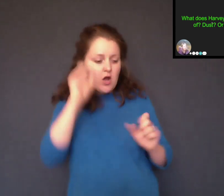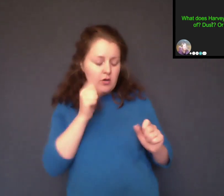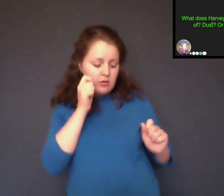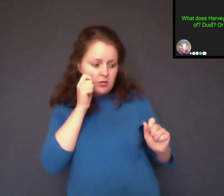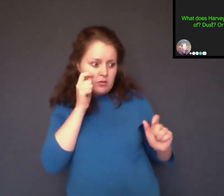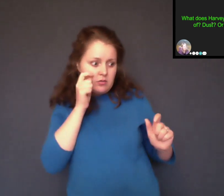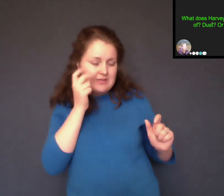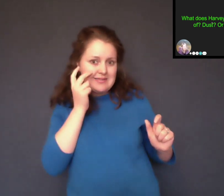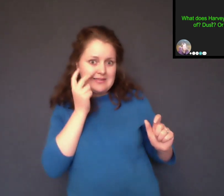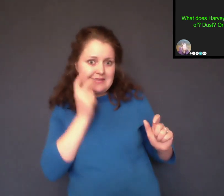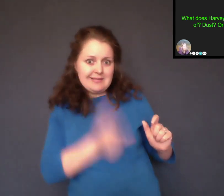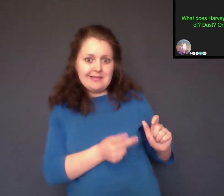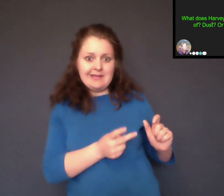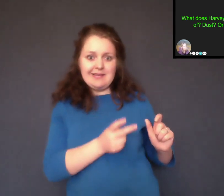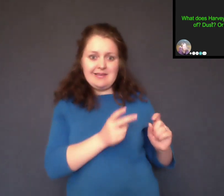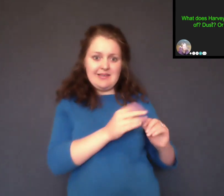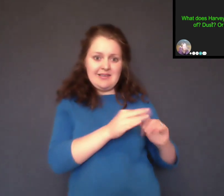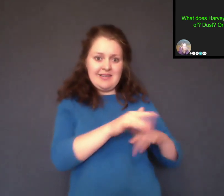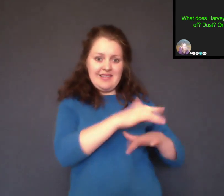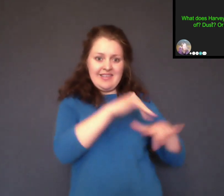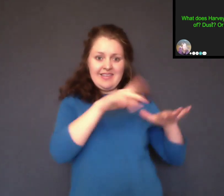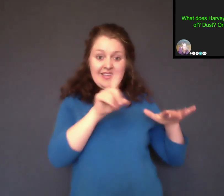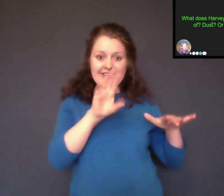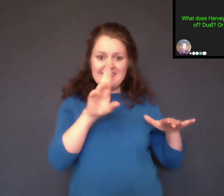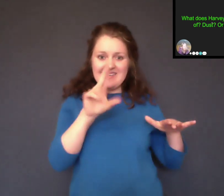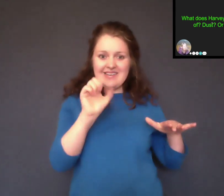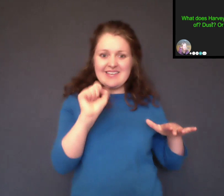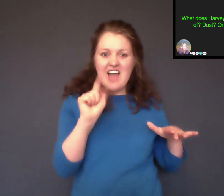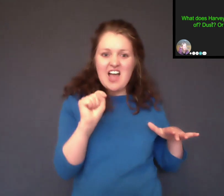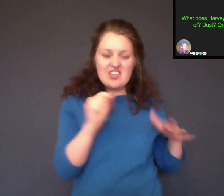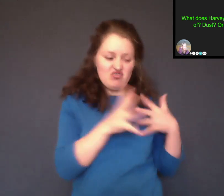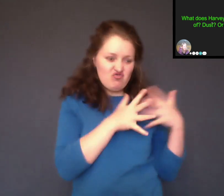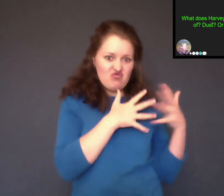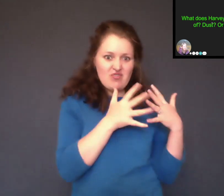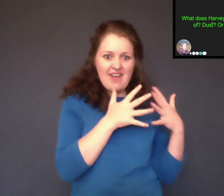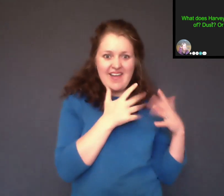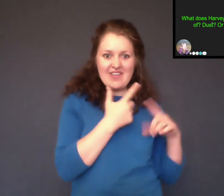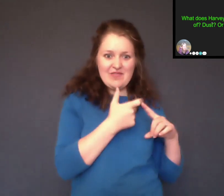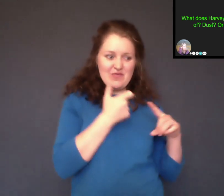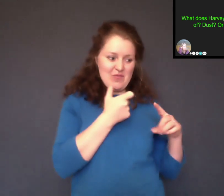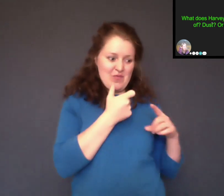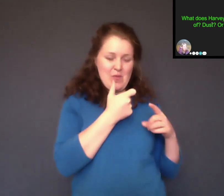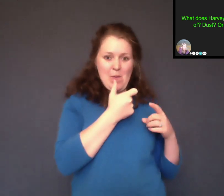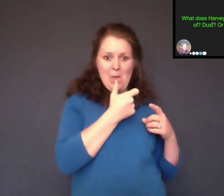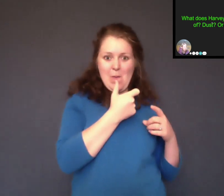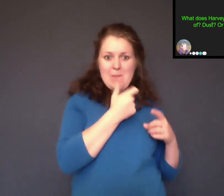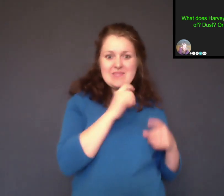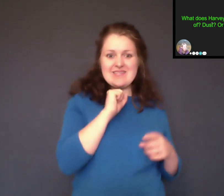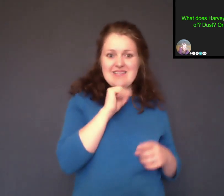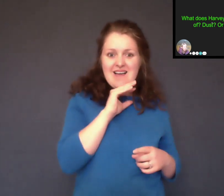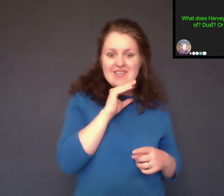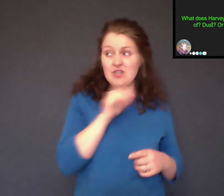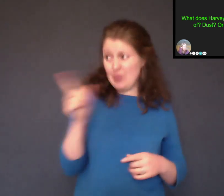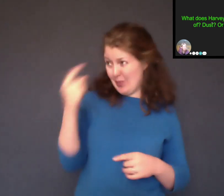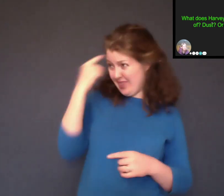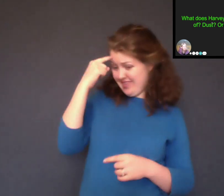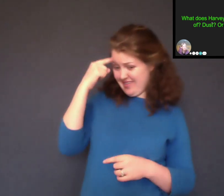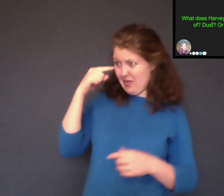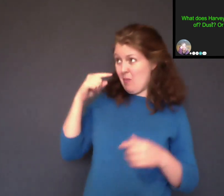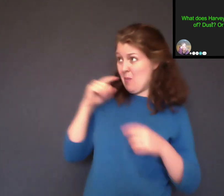gray dust and ashes from which this illusion was made you think it's poisoned jive said is that